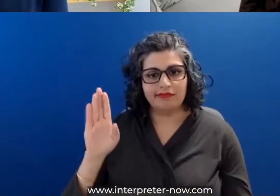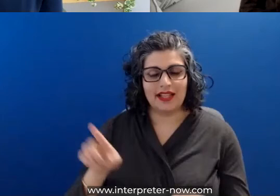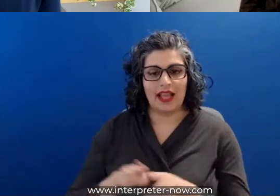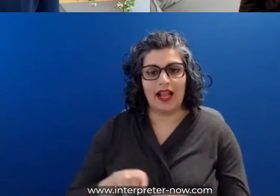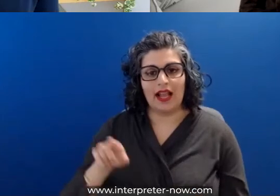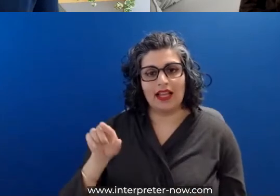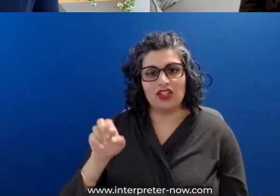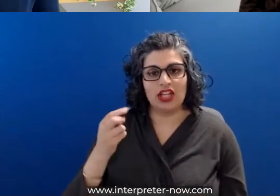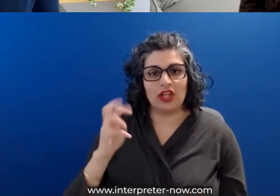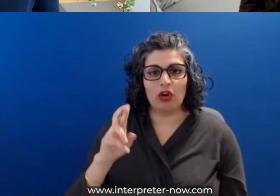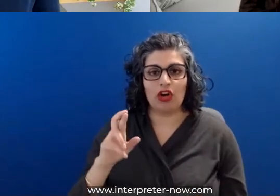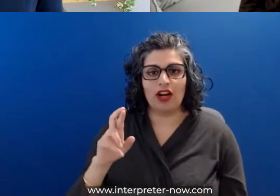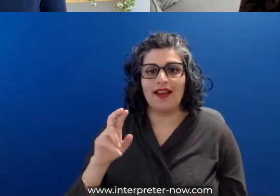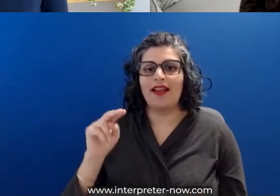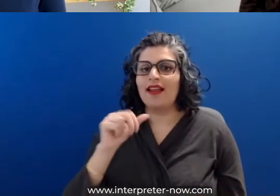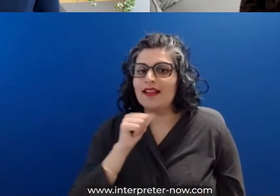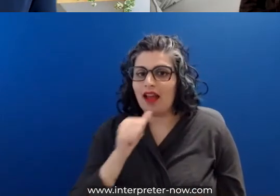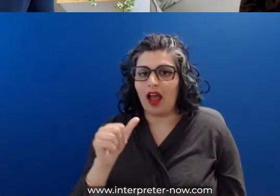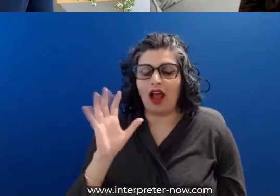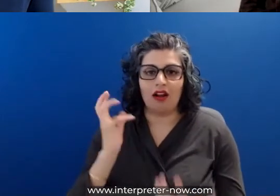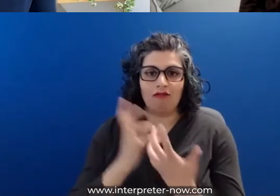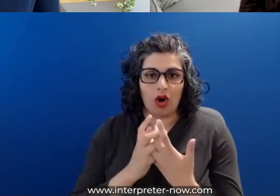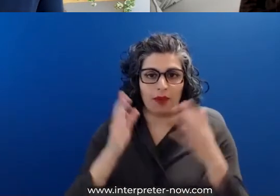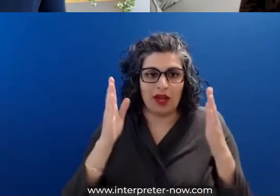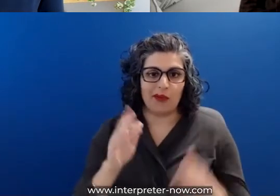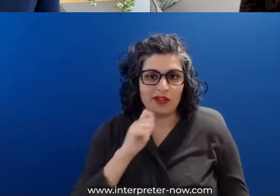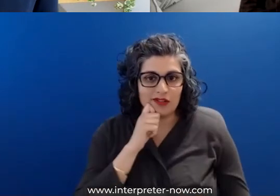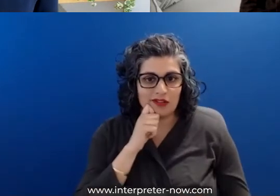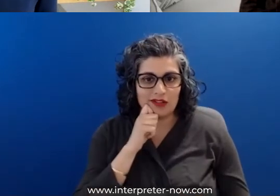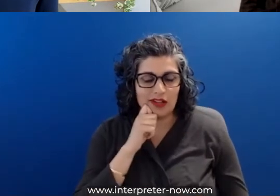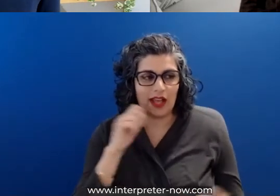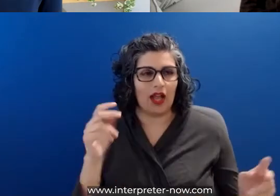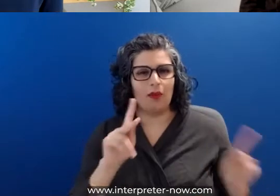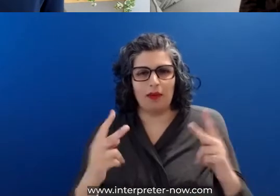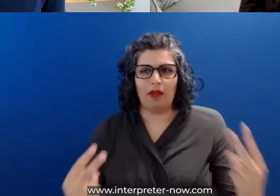person of color, who was certainly perceived as neurodivergent, even before I was officially